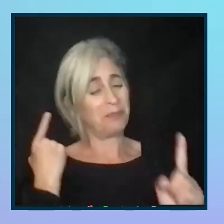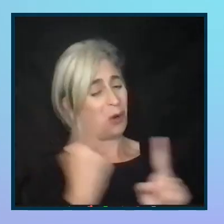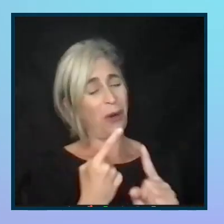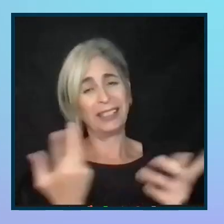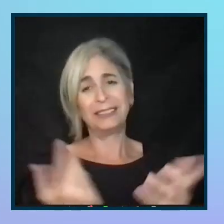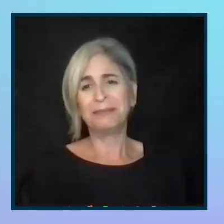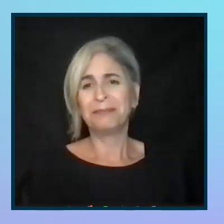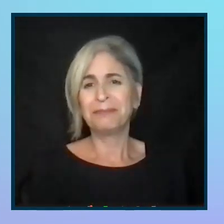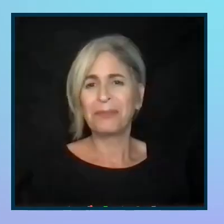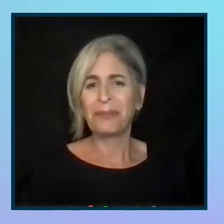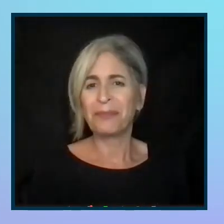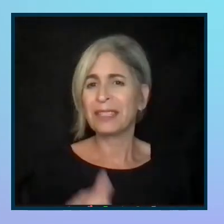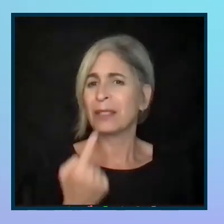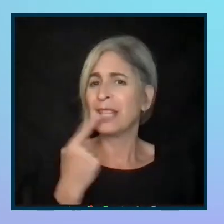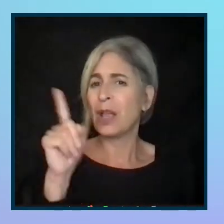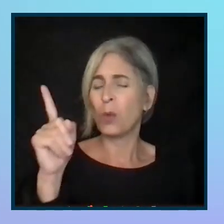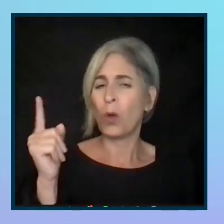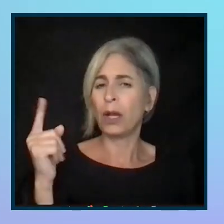[Ted] I'll just say one word, and that's intersectionality.